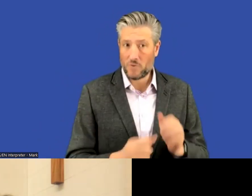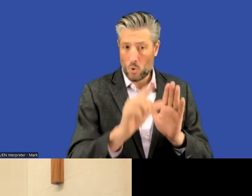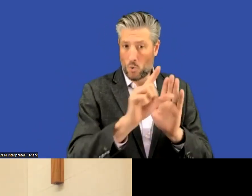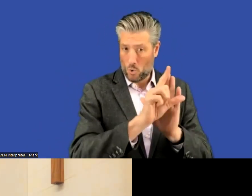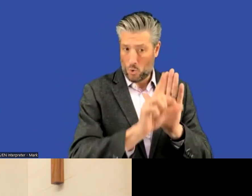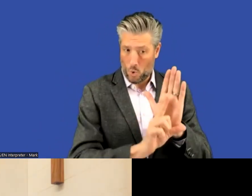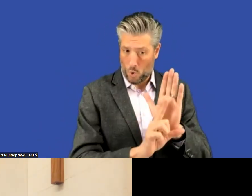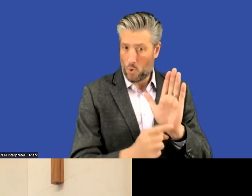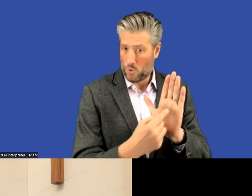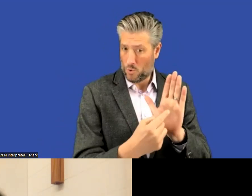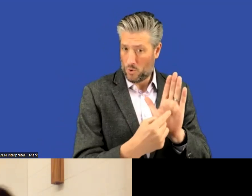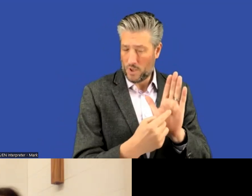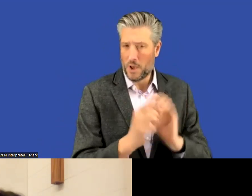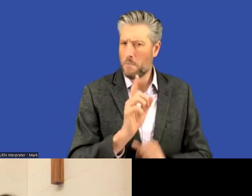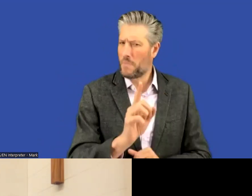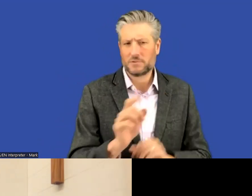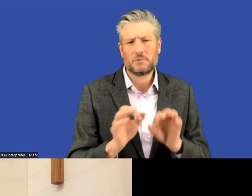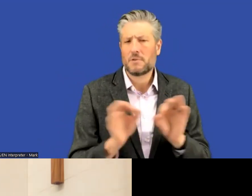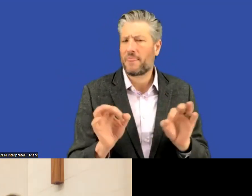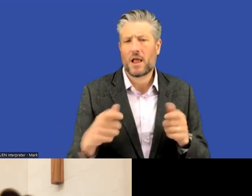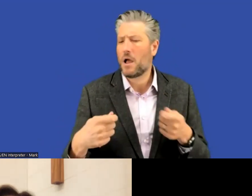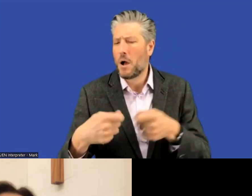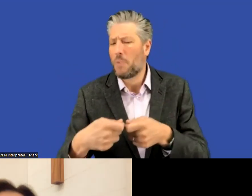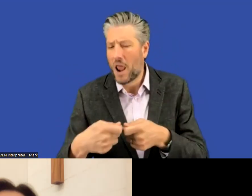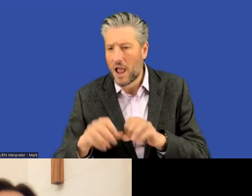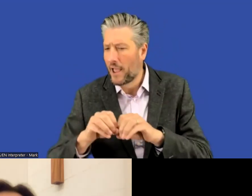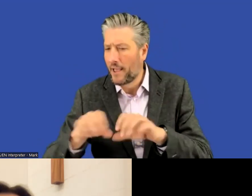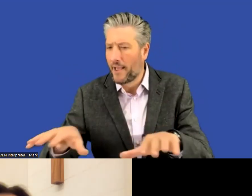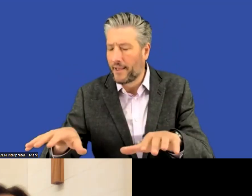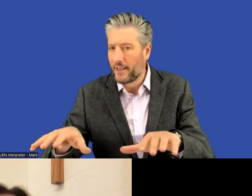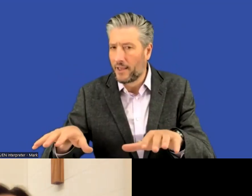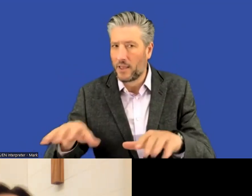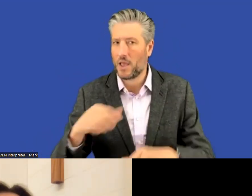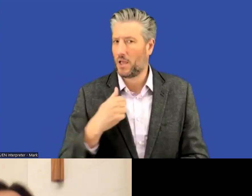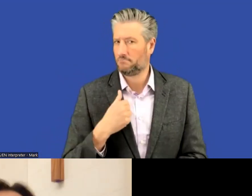So we have a lot of laws. That's really different from other countries. Sure.